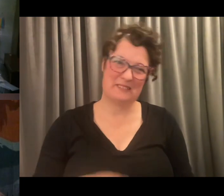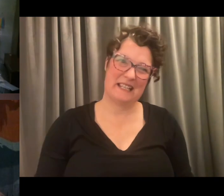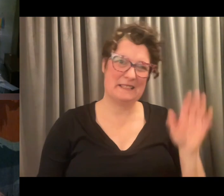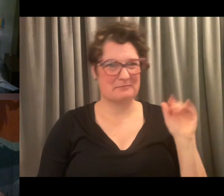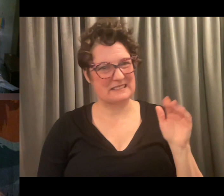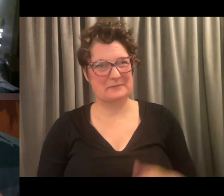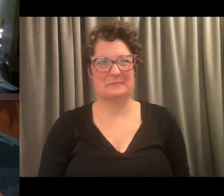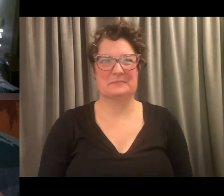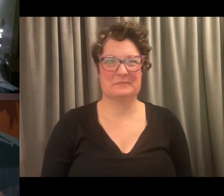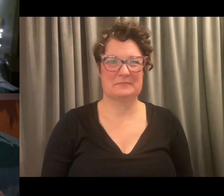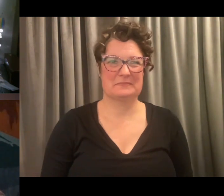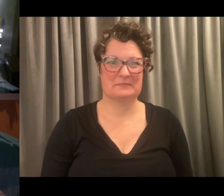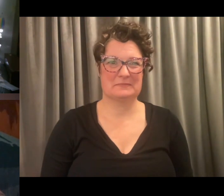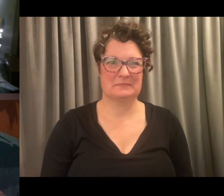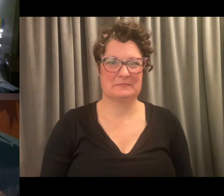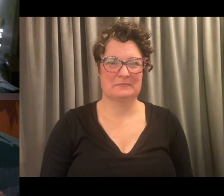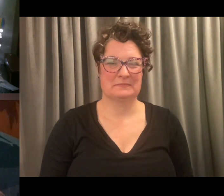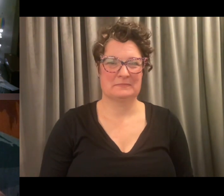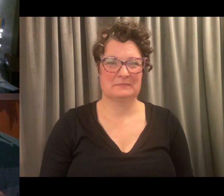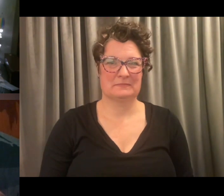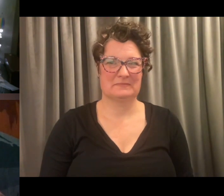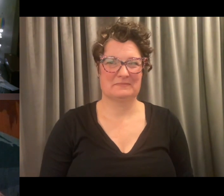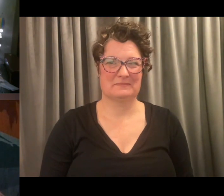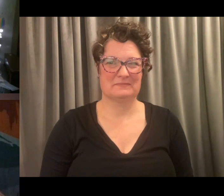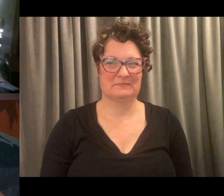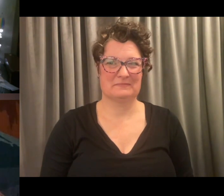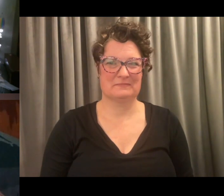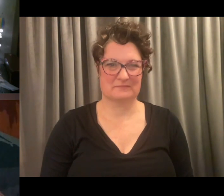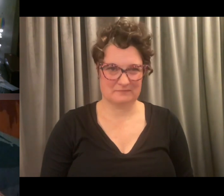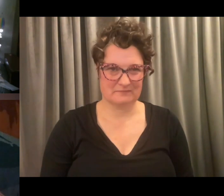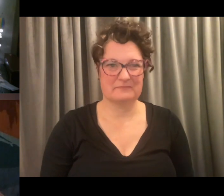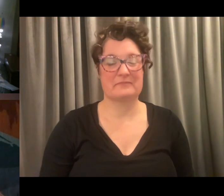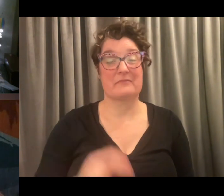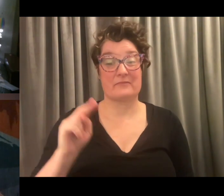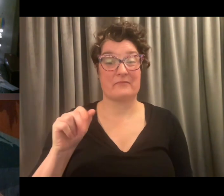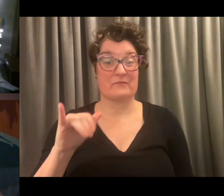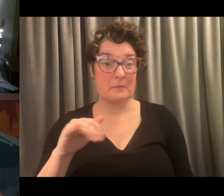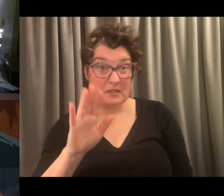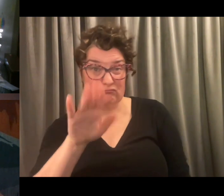Nomy: so. Yeah, I would love to know about what your Jewish upbringing was